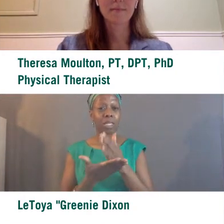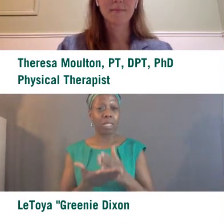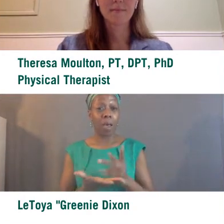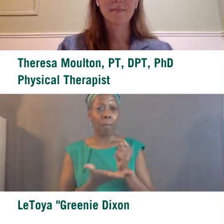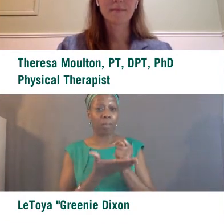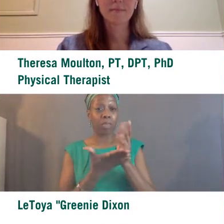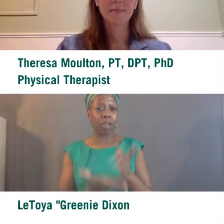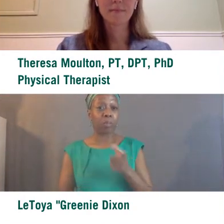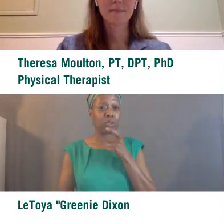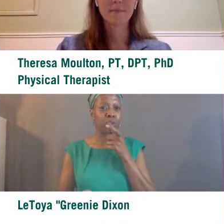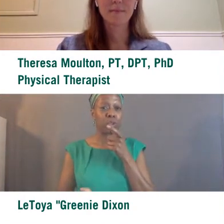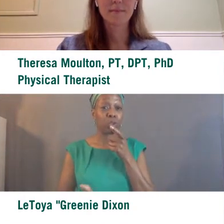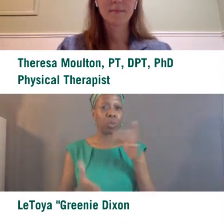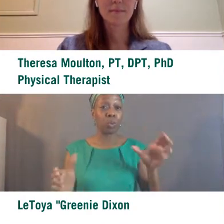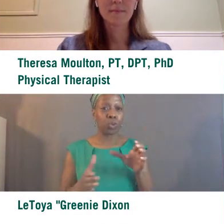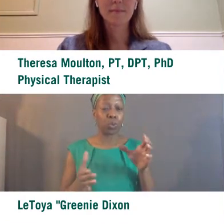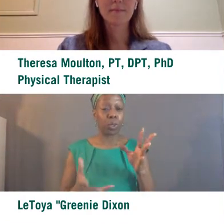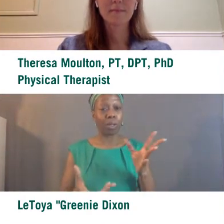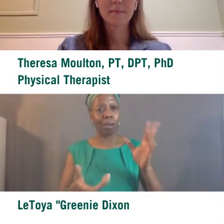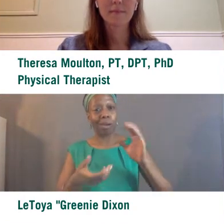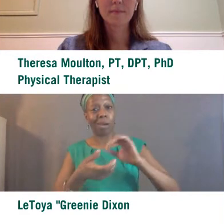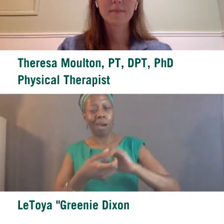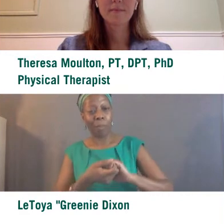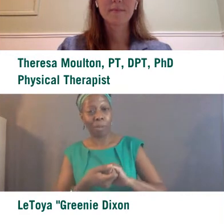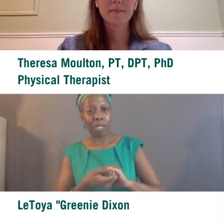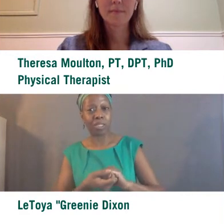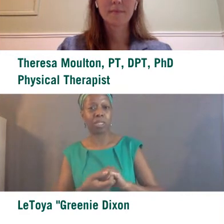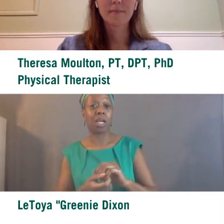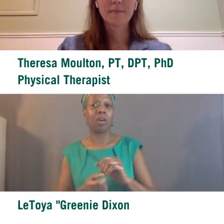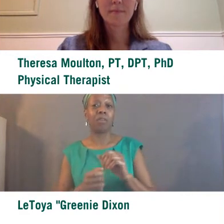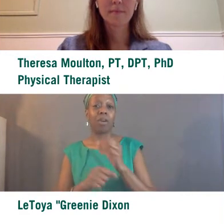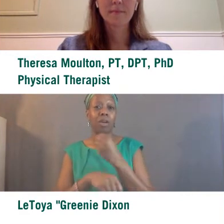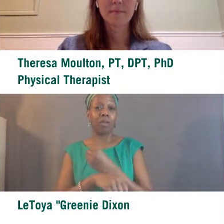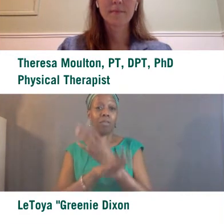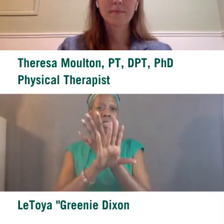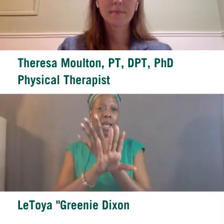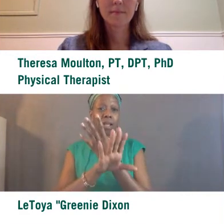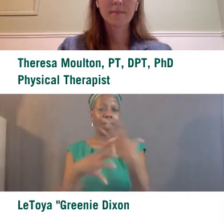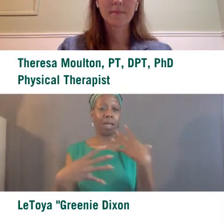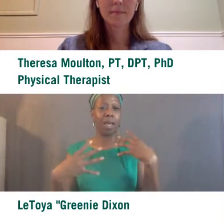Depending on what each individual needs. And then also, as I mentioned,